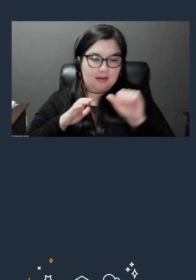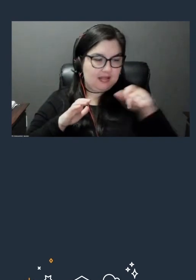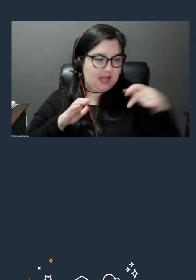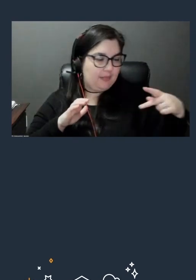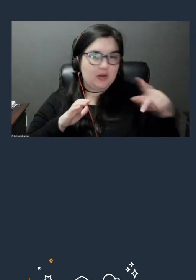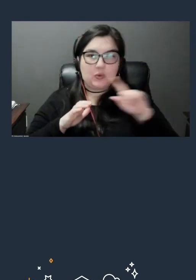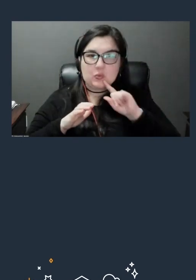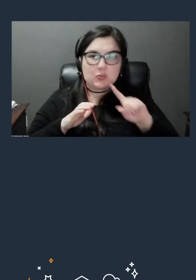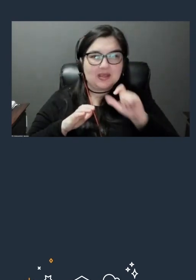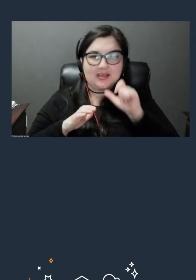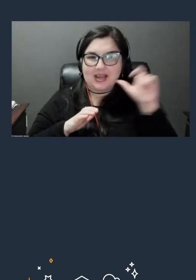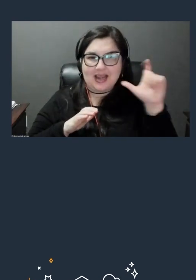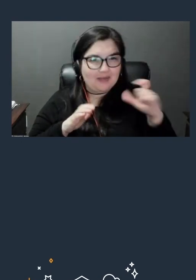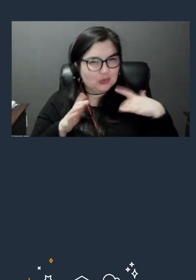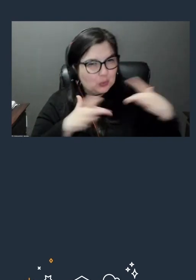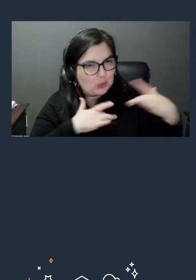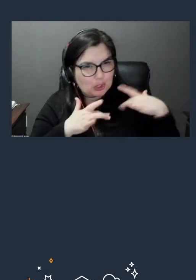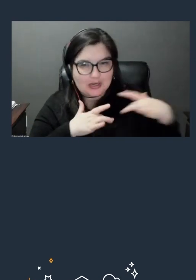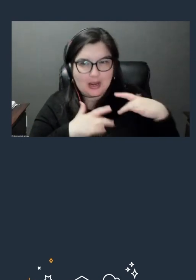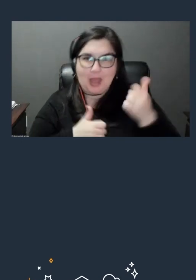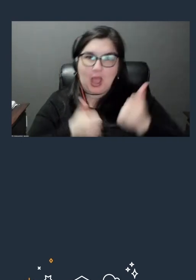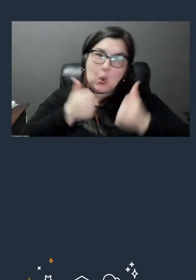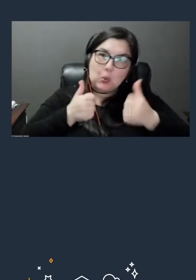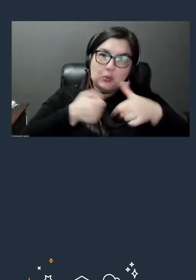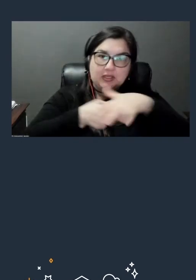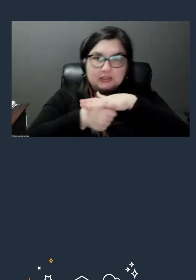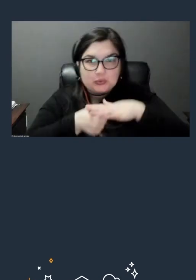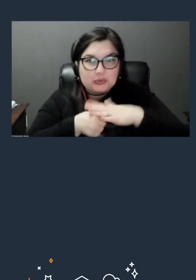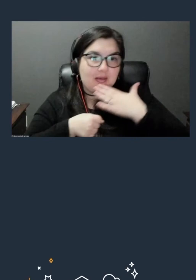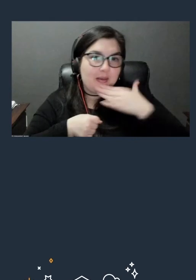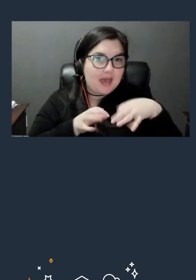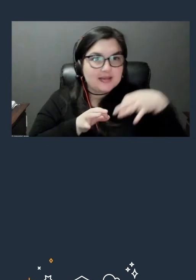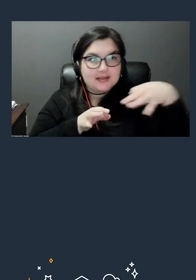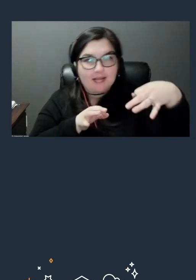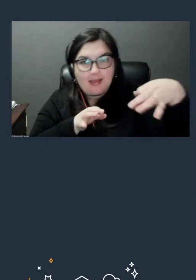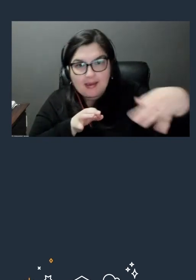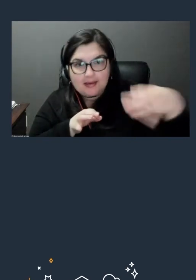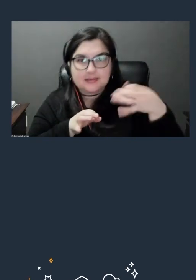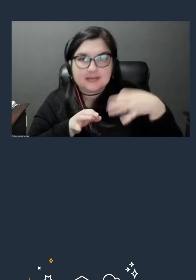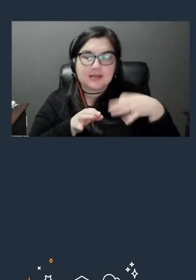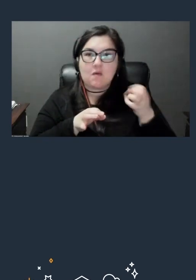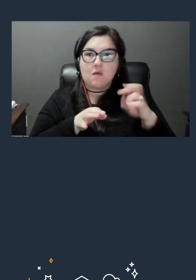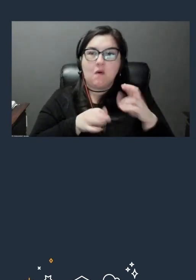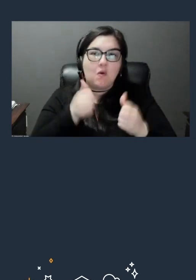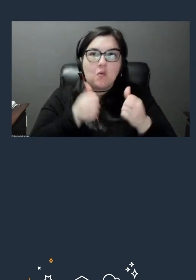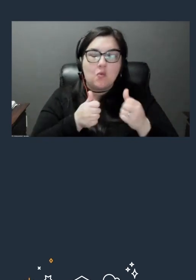about which region gets the best latency, or what data and which bucket, or any of that.